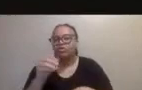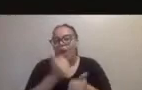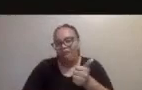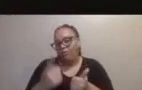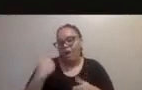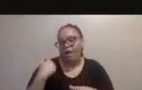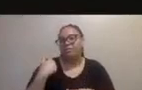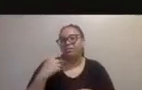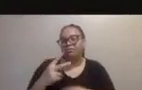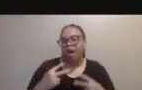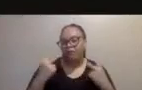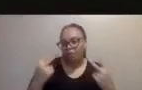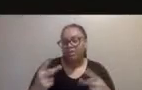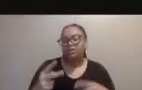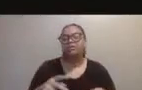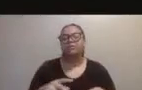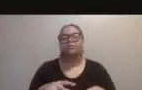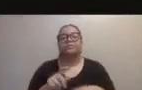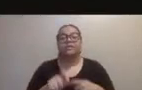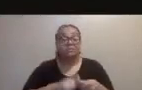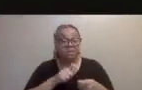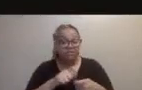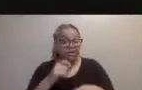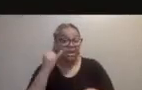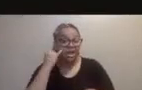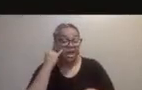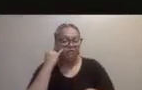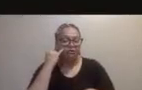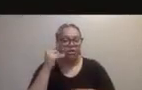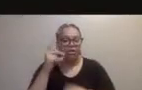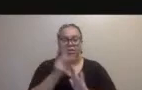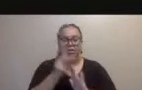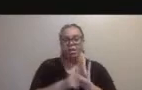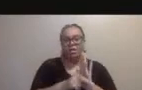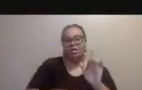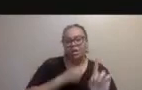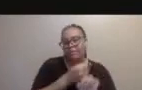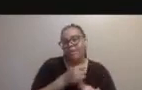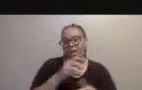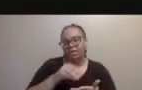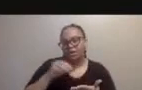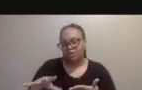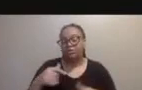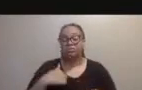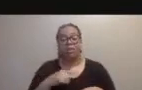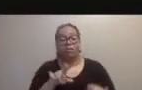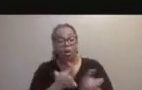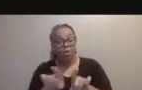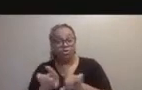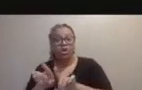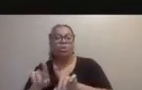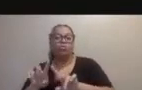PARENTS SCHEDULES I THINK IT'S REALLY IMPORTANT. AND SO THAT YOU CAN GIVE